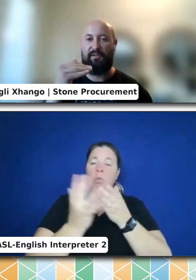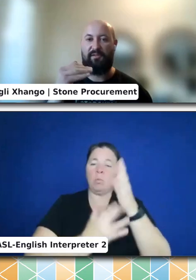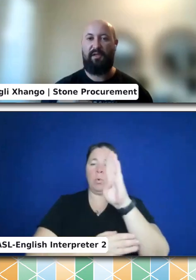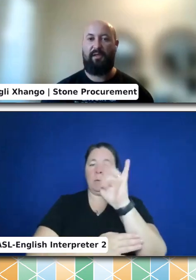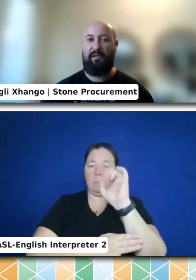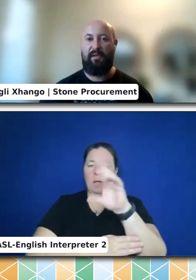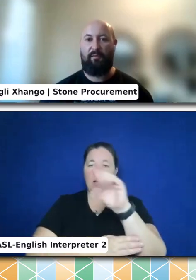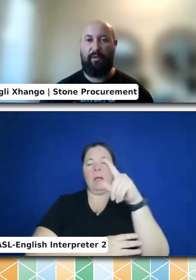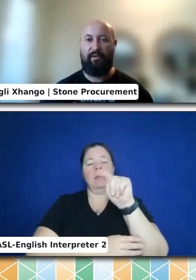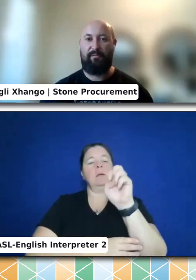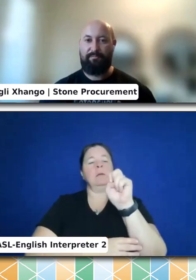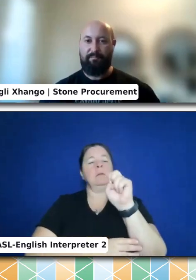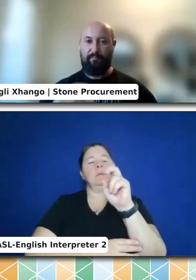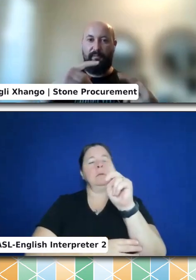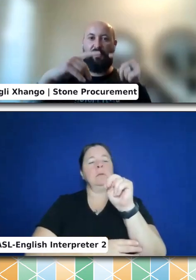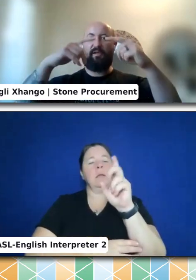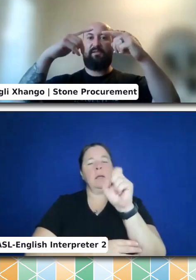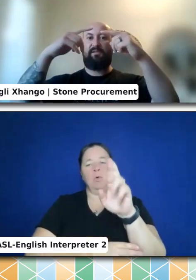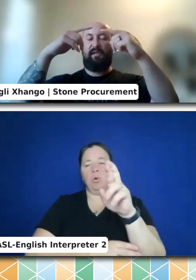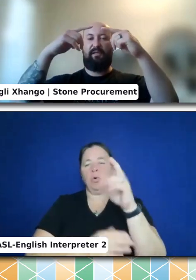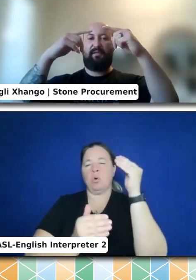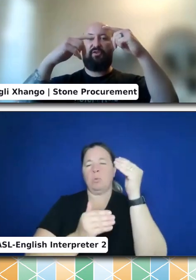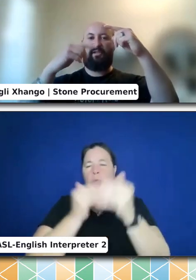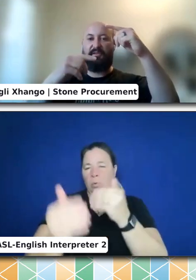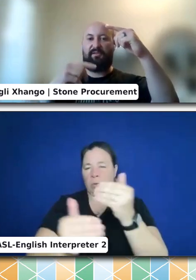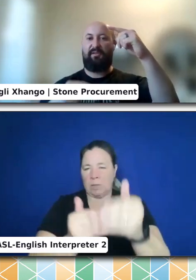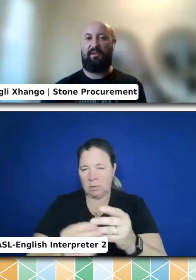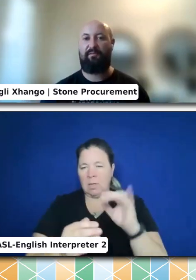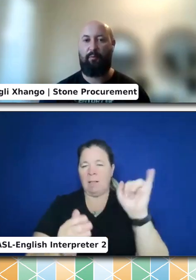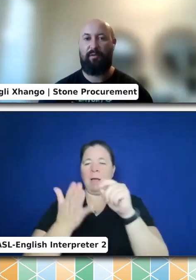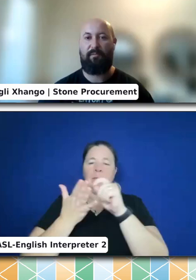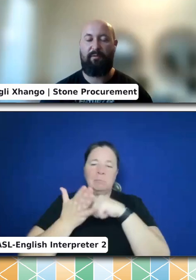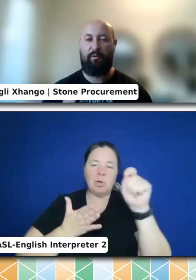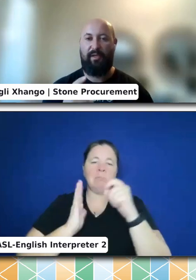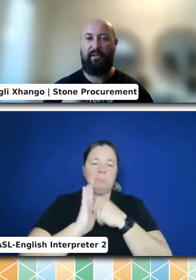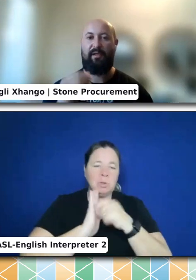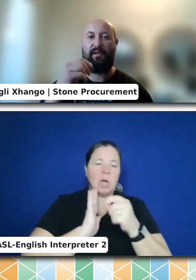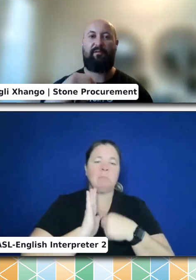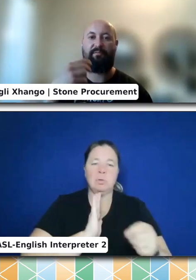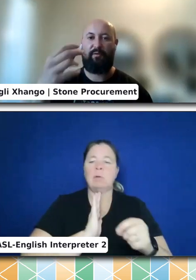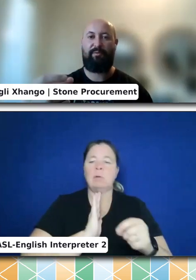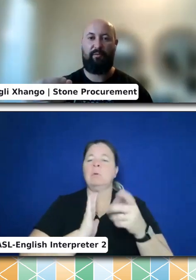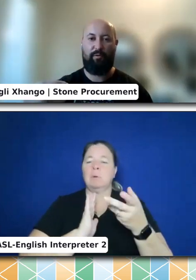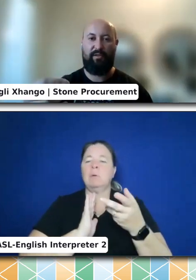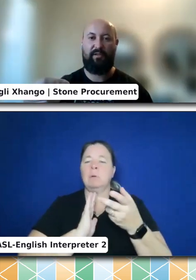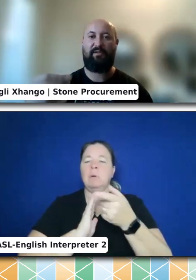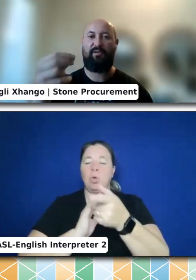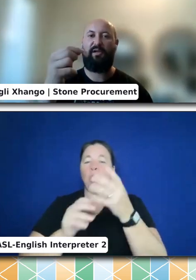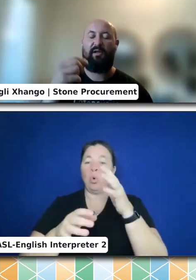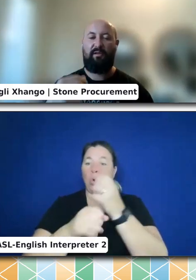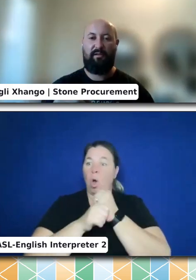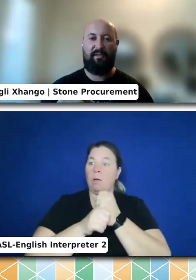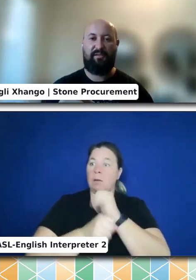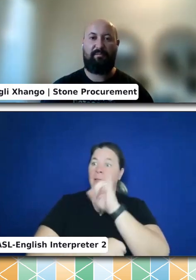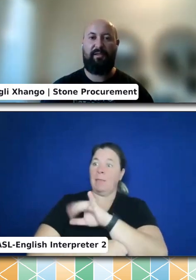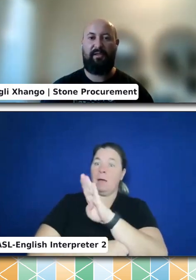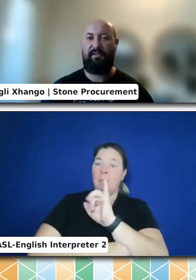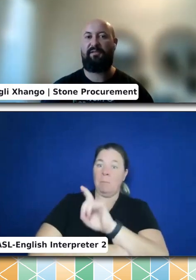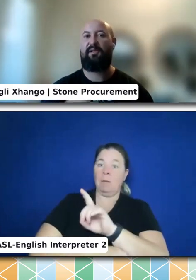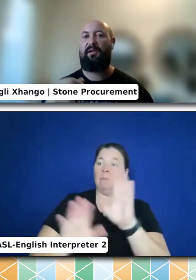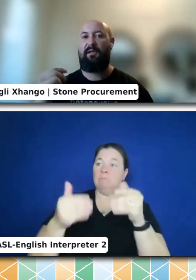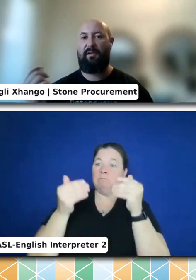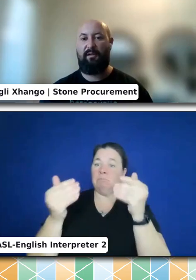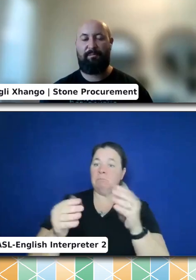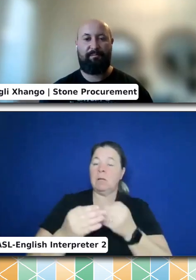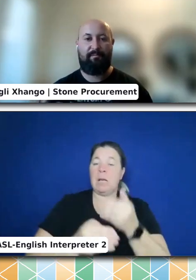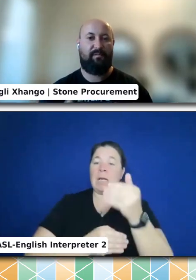Uh, where it's kind of like a checklist, uh, for them of, okay, I've… you've been awarded the tender, the next step is, um.